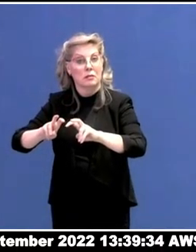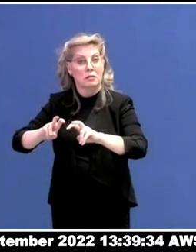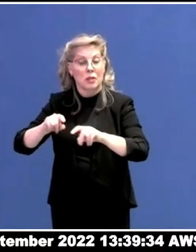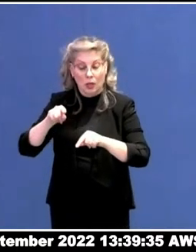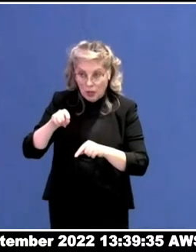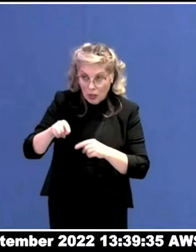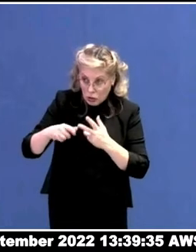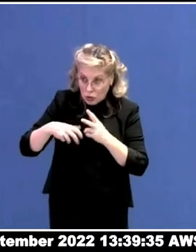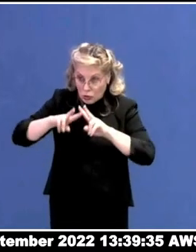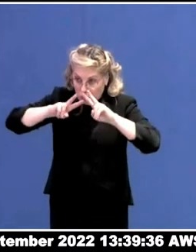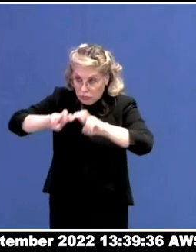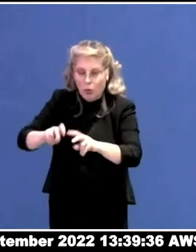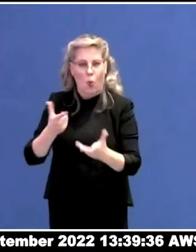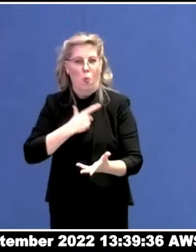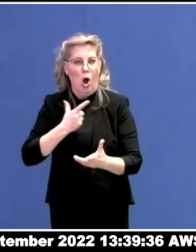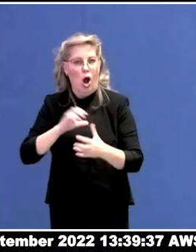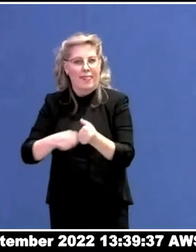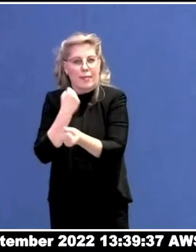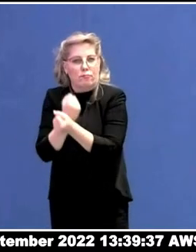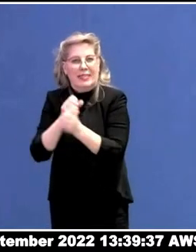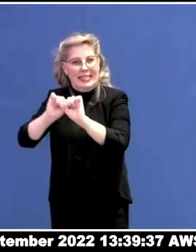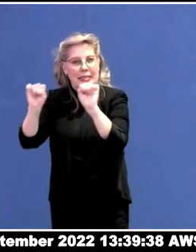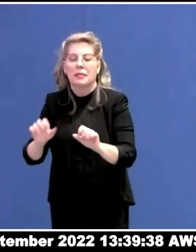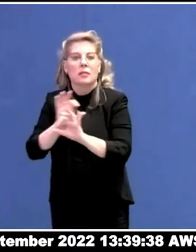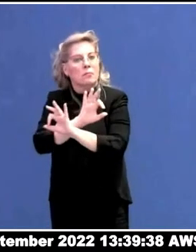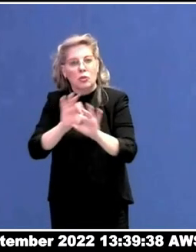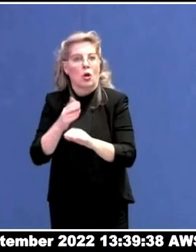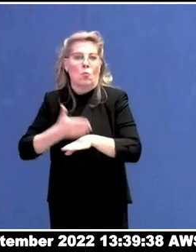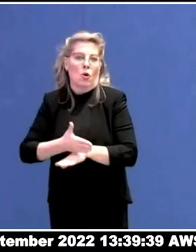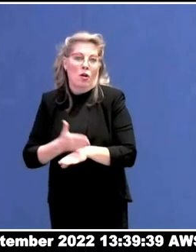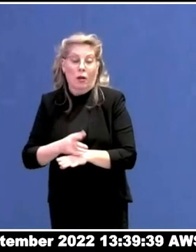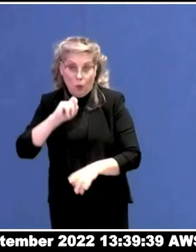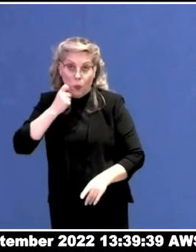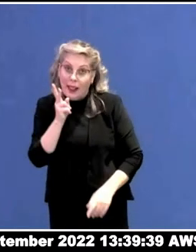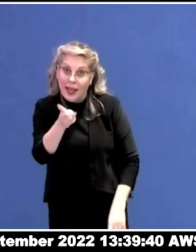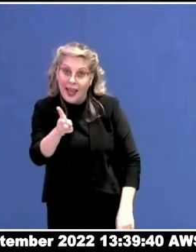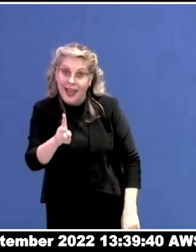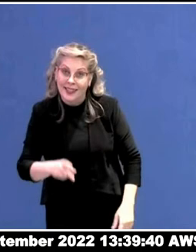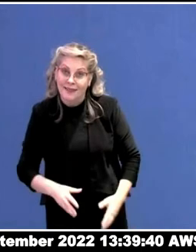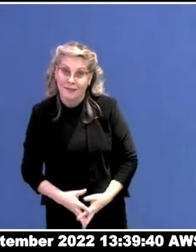Can I just add to that. Because I - go ahead, George. You go. Well, very quickly.